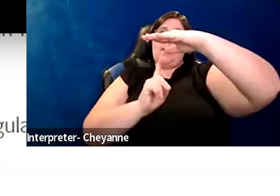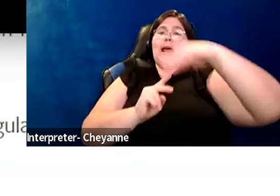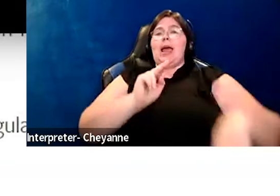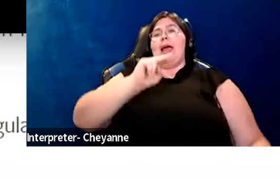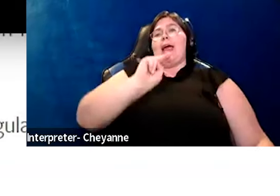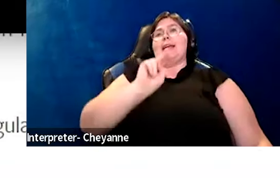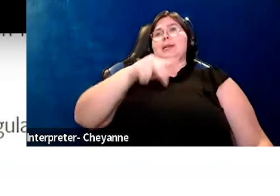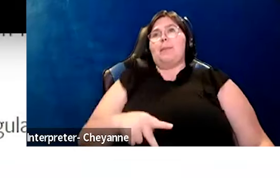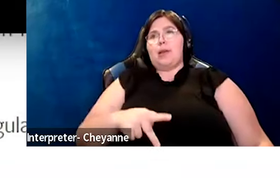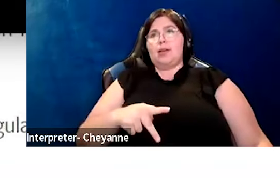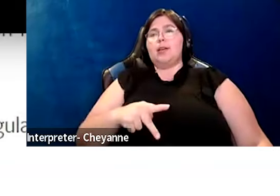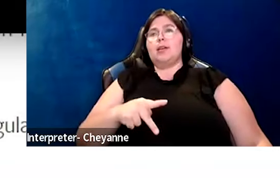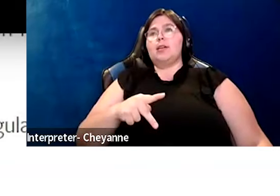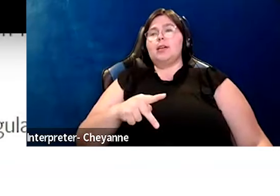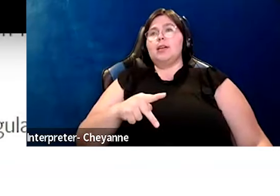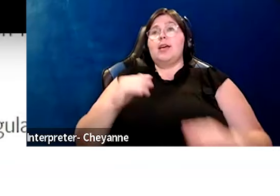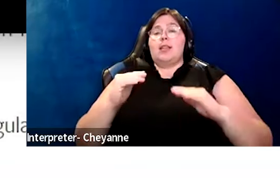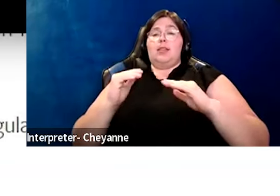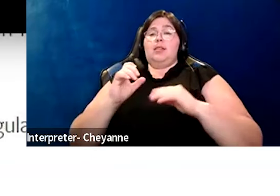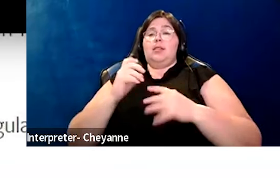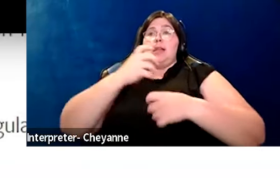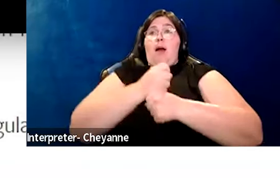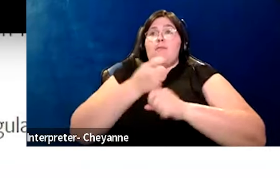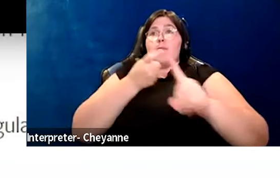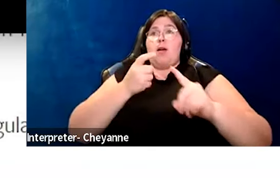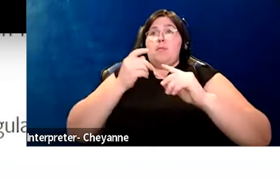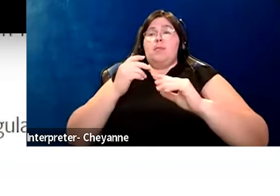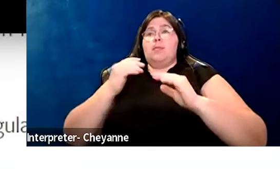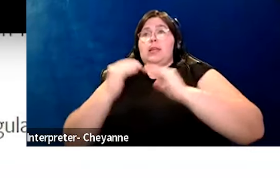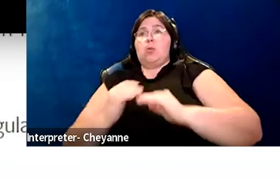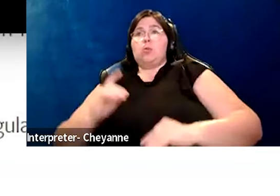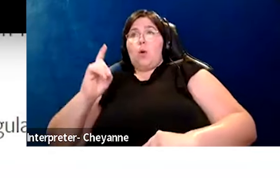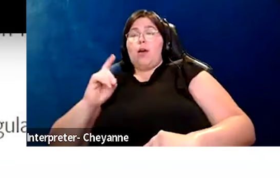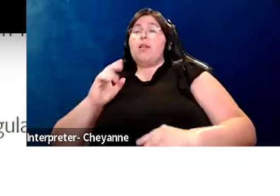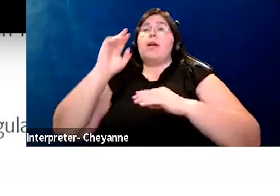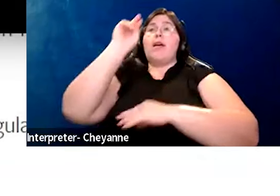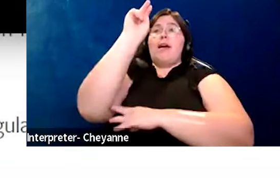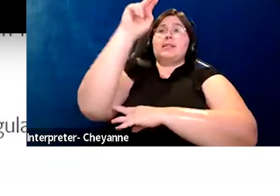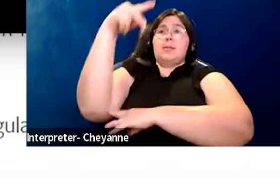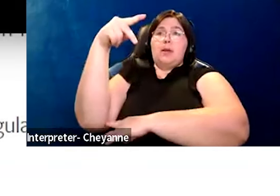The sum prone s equals 1 to n sub p of the absolute value